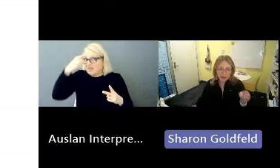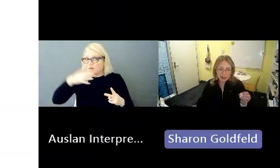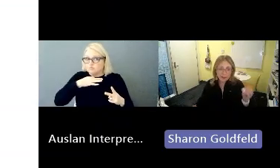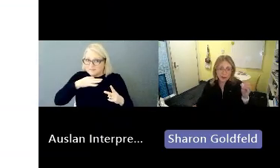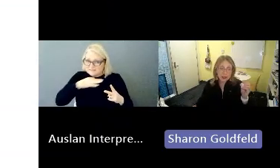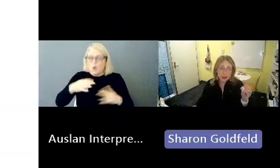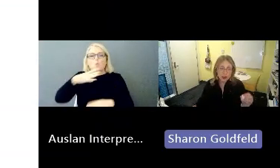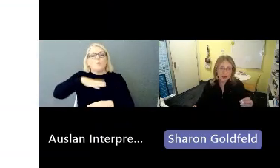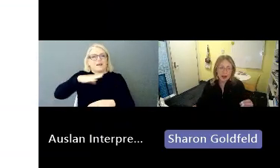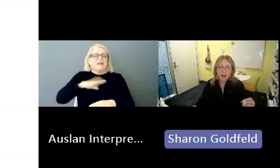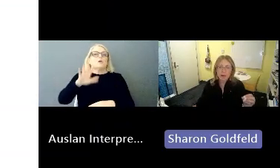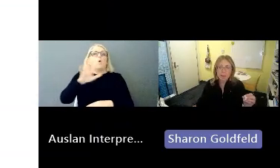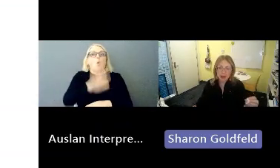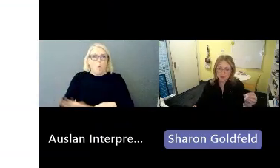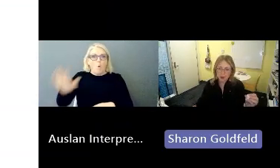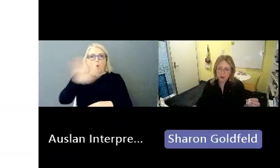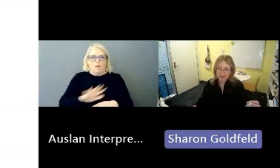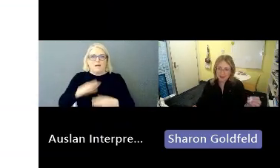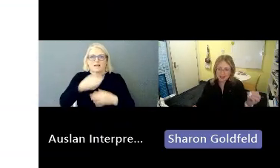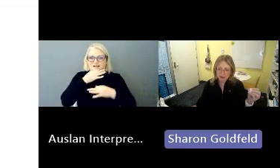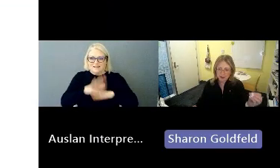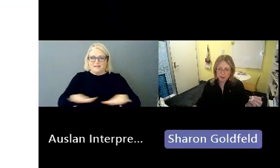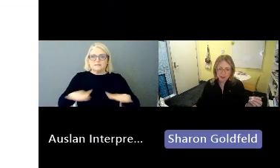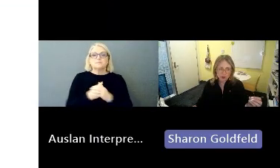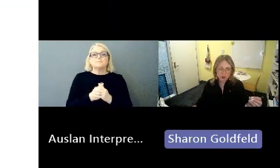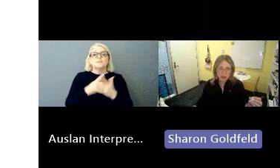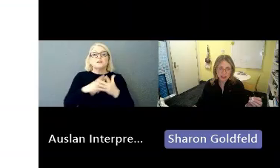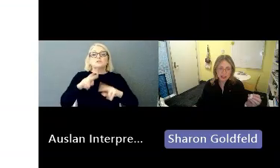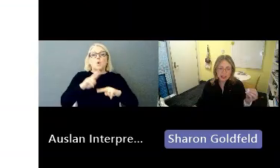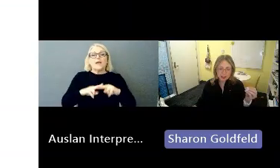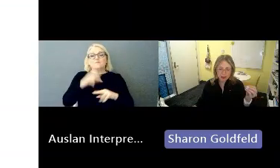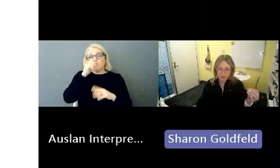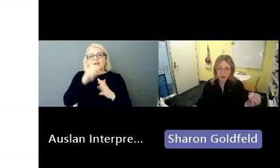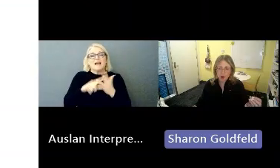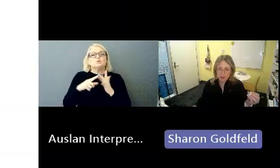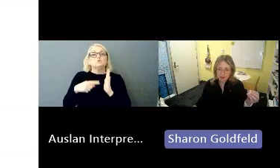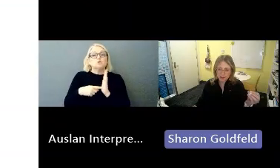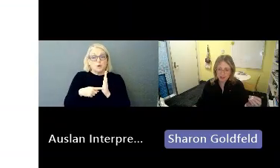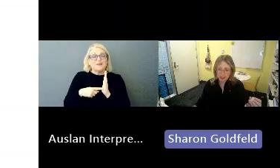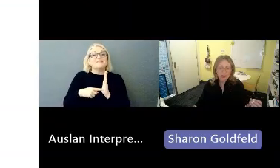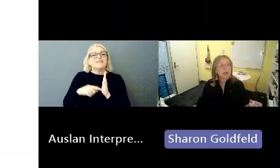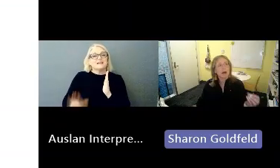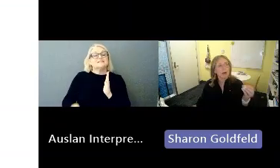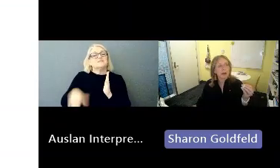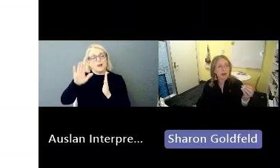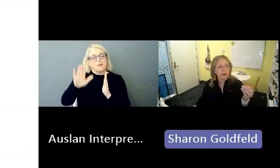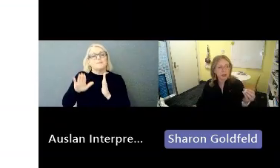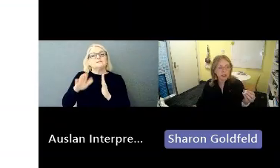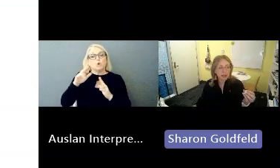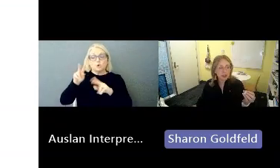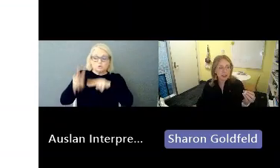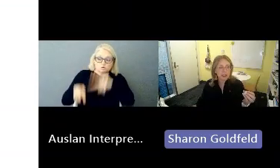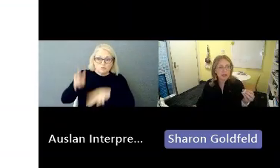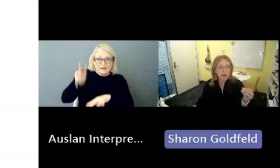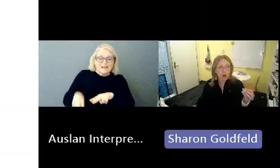And I think if we can do that, then we're much more likely to have developmental screening as part of a robust part of an early detection system,